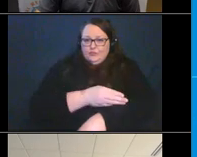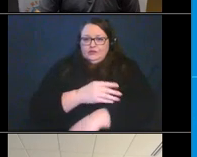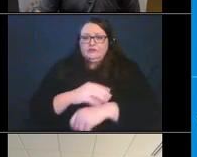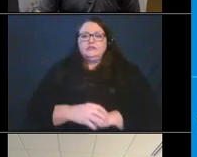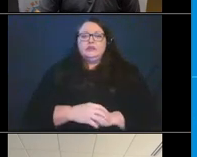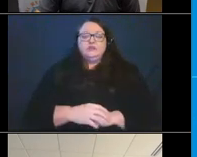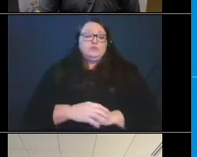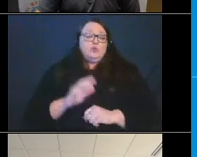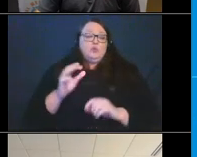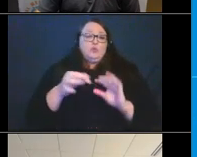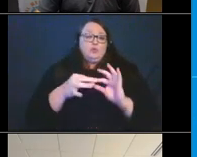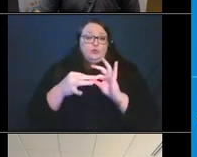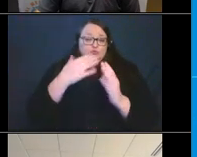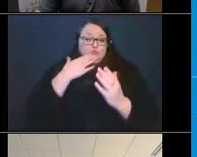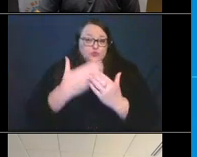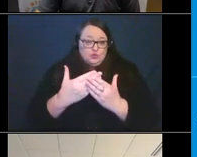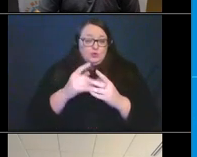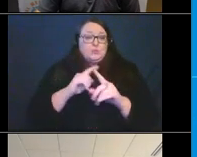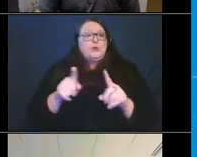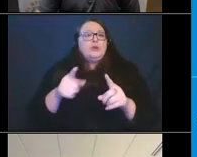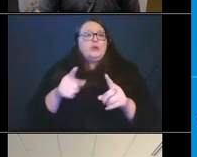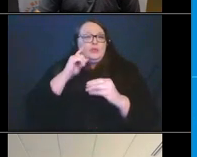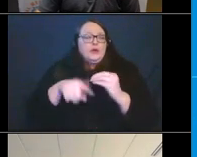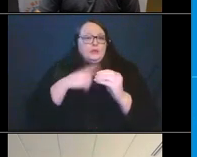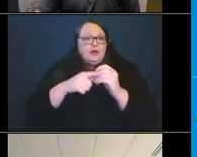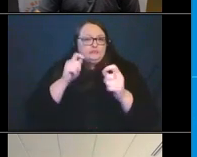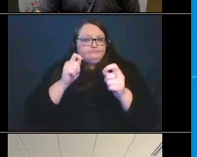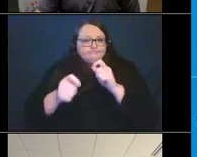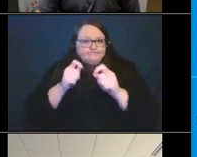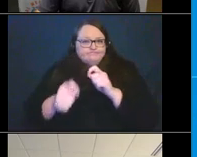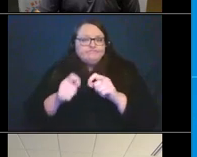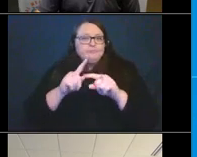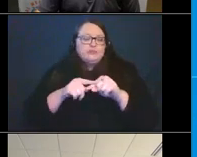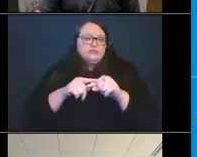your thresholds based on what you've learned from studies/observations to improve correlations